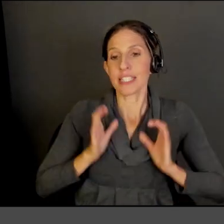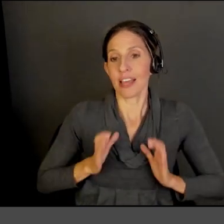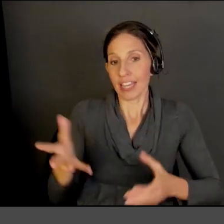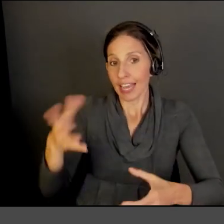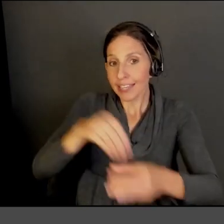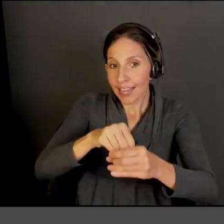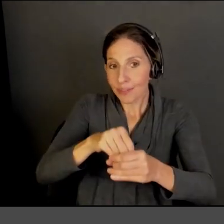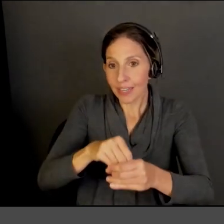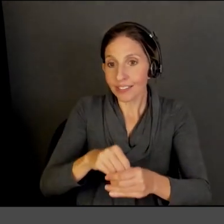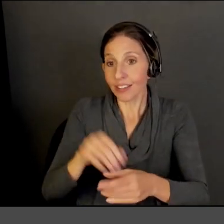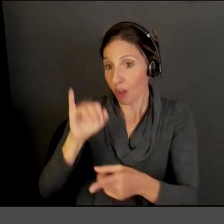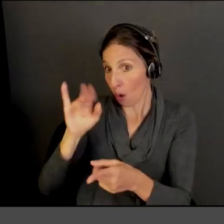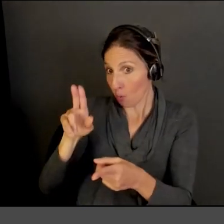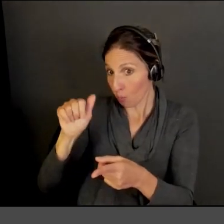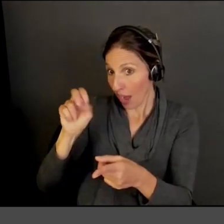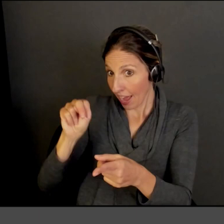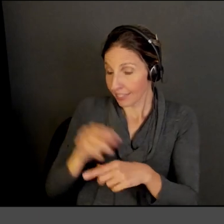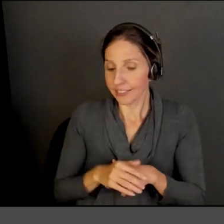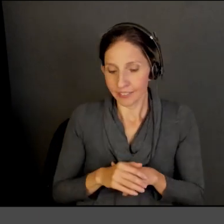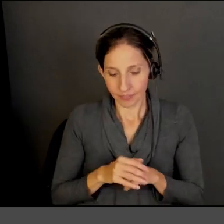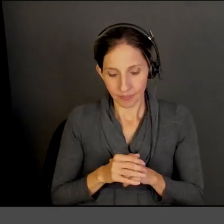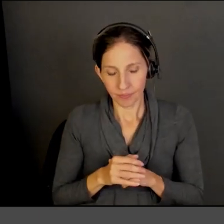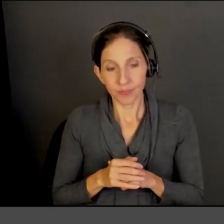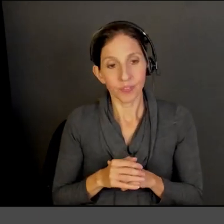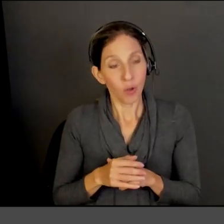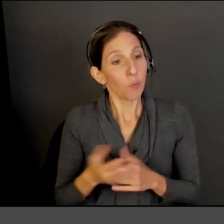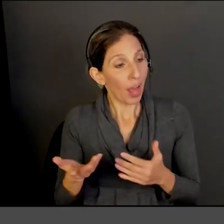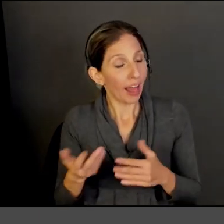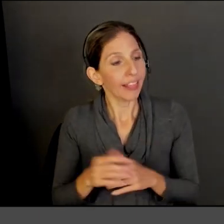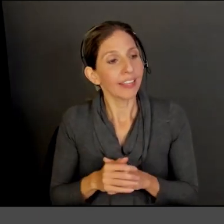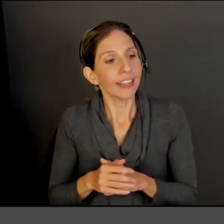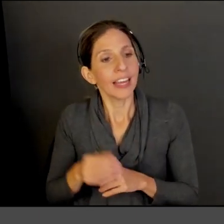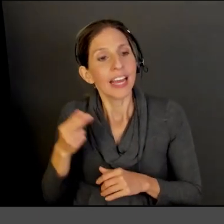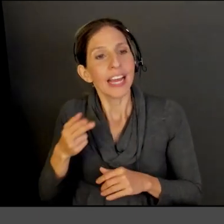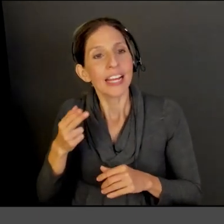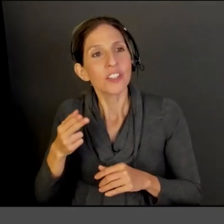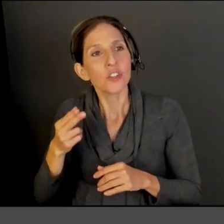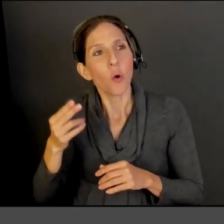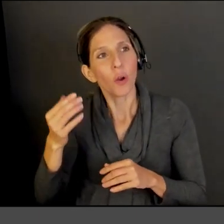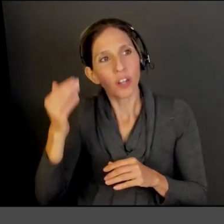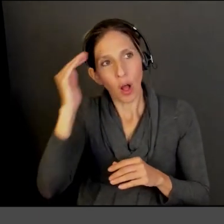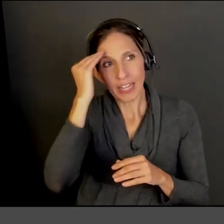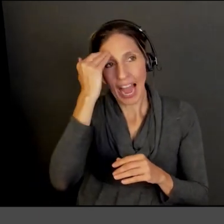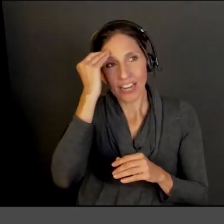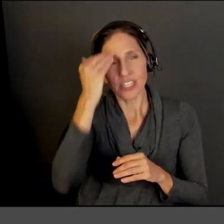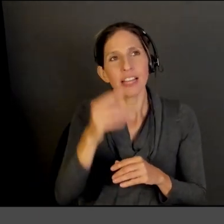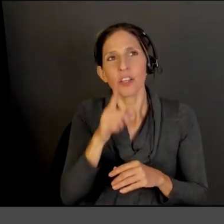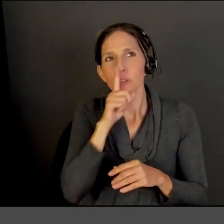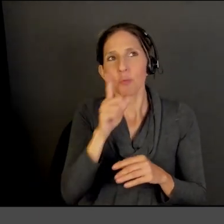WELL, YOU KNOW, HISTORICAL CONSCIOUSNESS IS IS A VERY BIG THING. AND THE MOST IMPORTANT